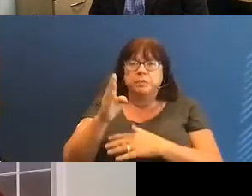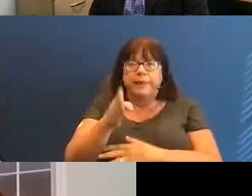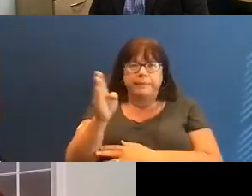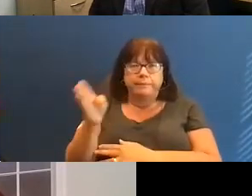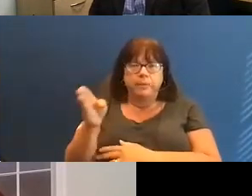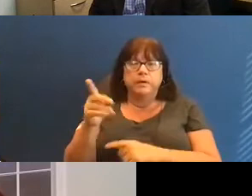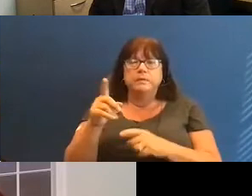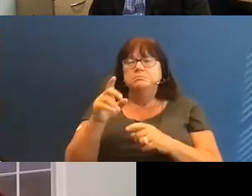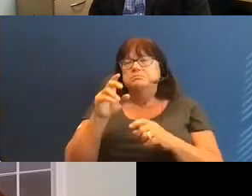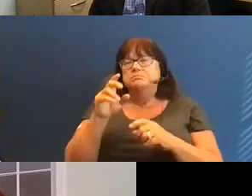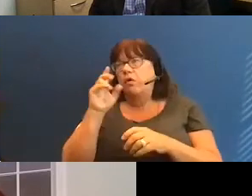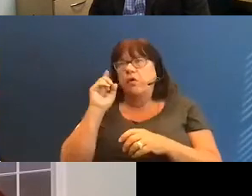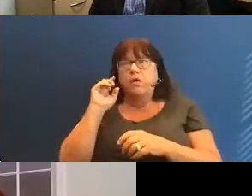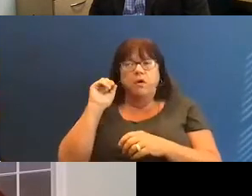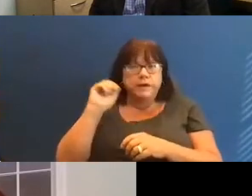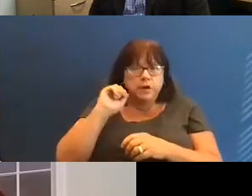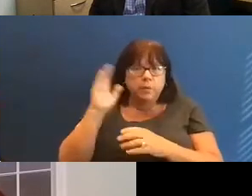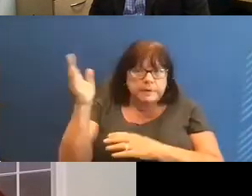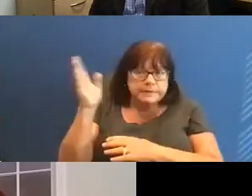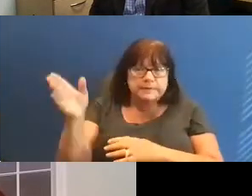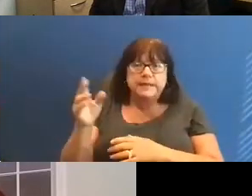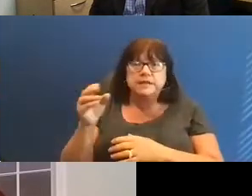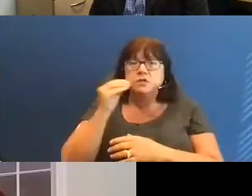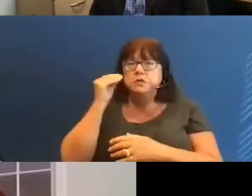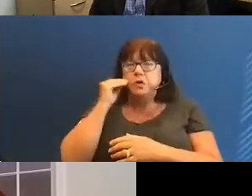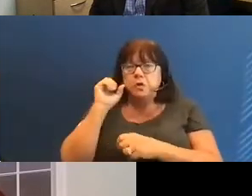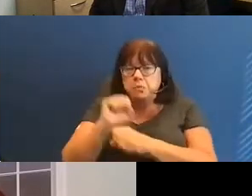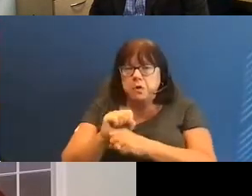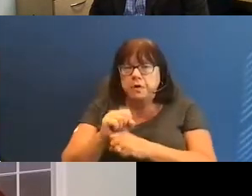quizzes, and homework assignments. The access is free for two weeks prior to the course,